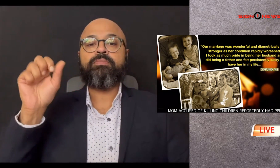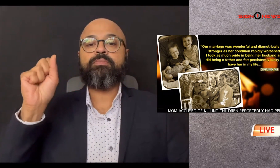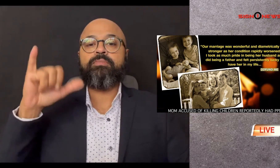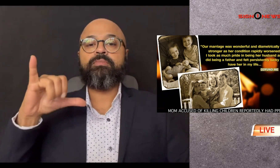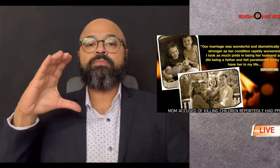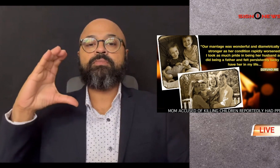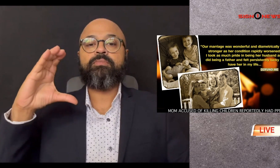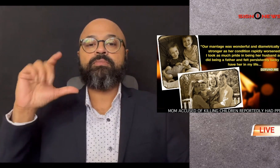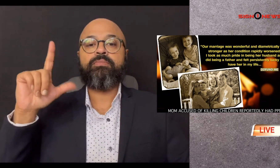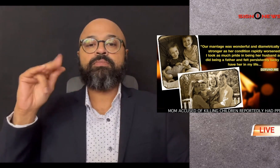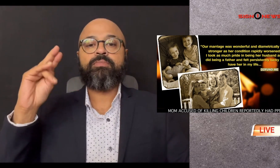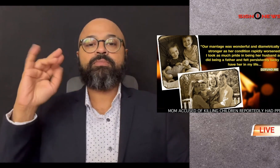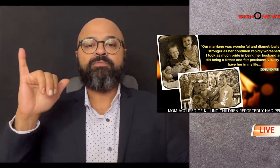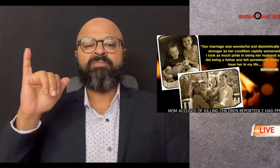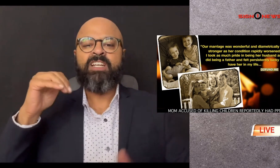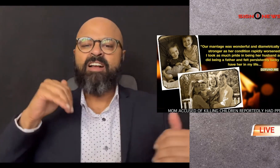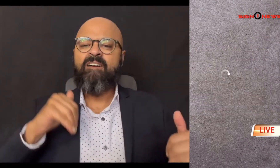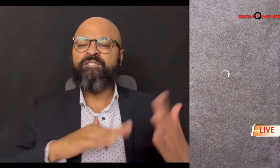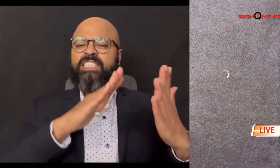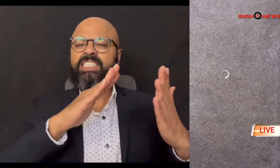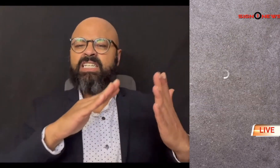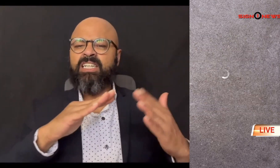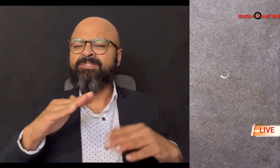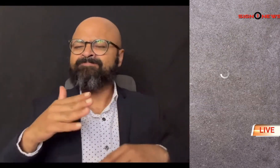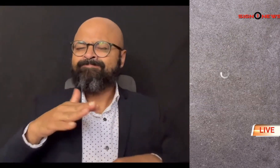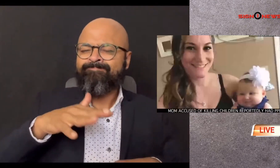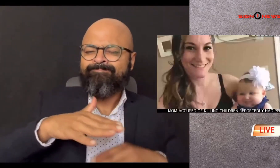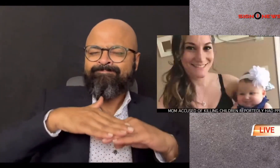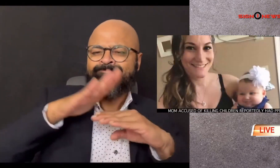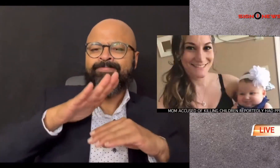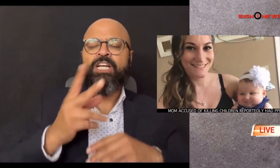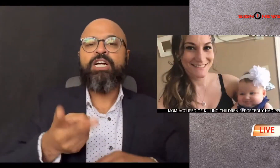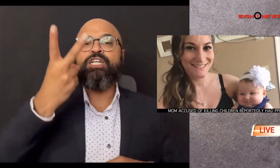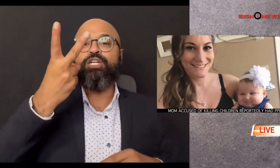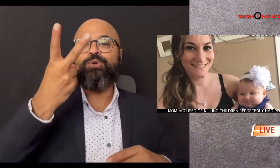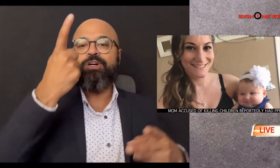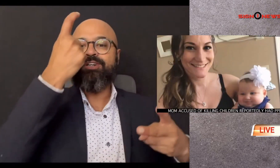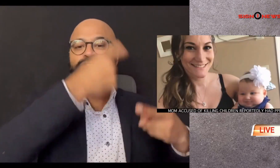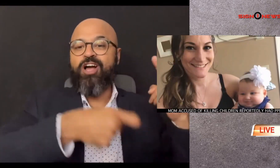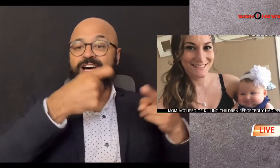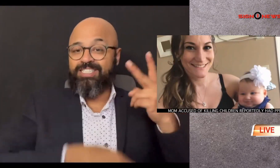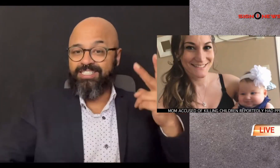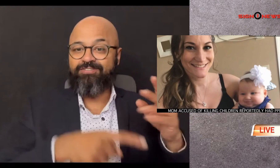Lindsey Clancy is facing at least two counts of murder as well as other charges.